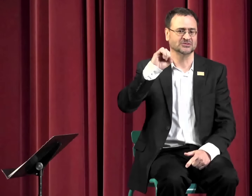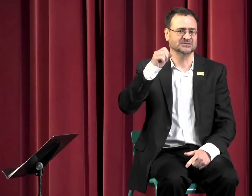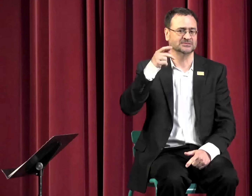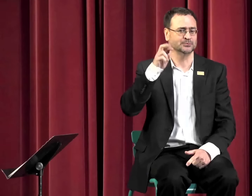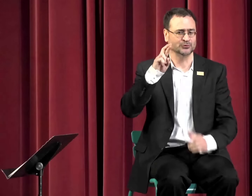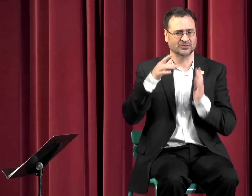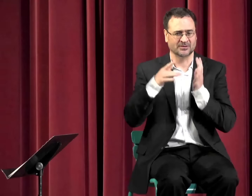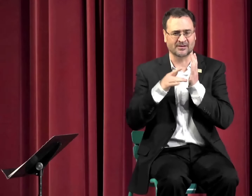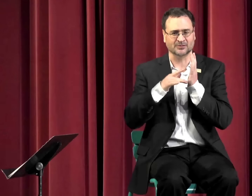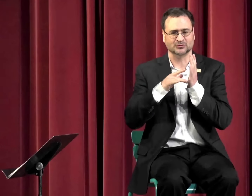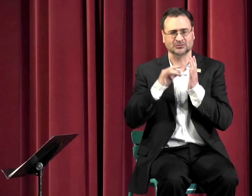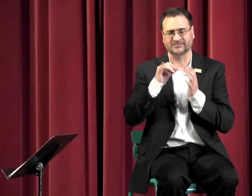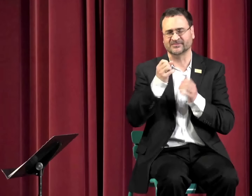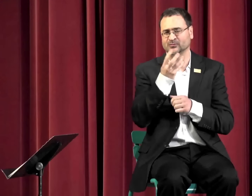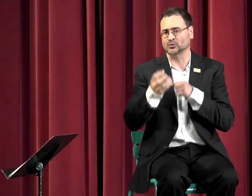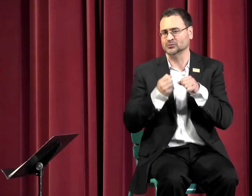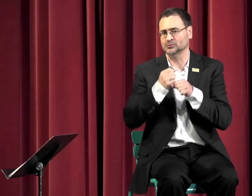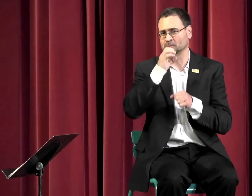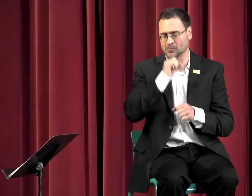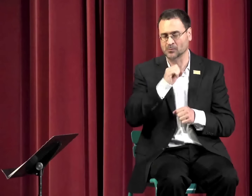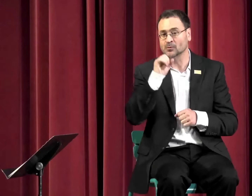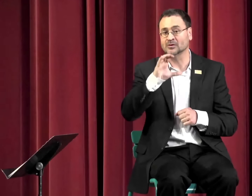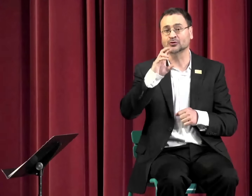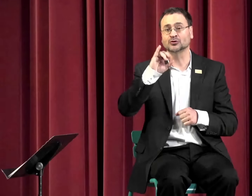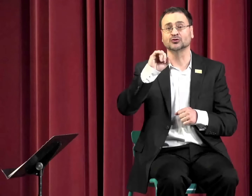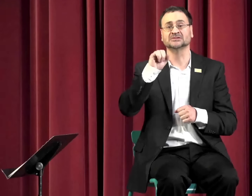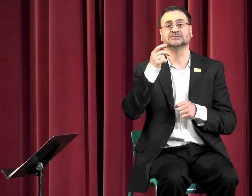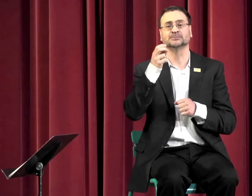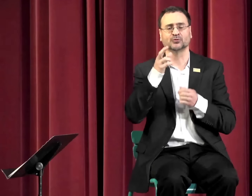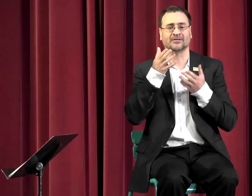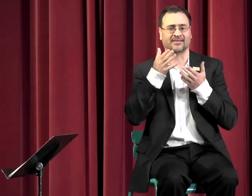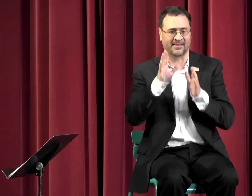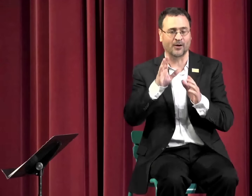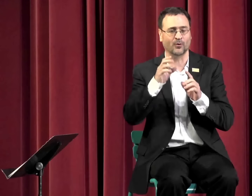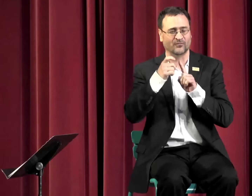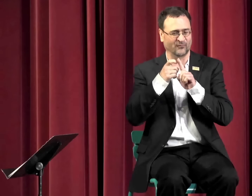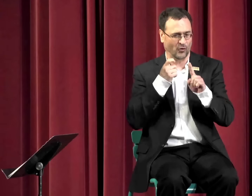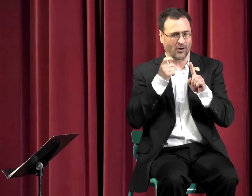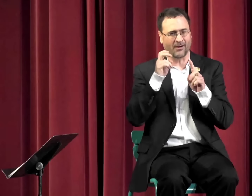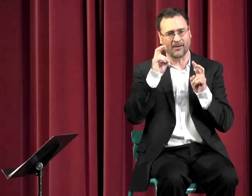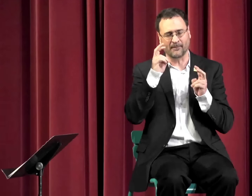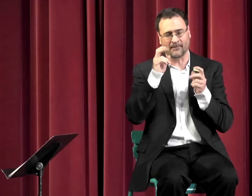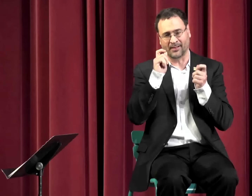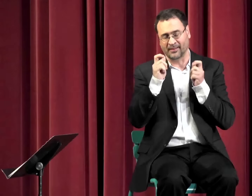CRISPR technology are a few years old now and CRISPR allows the gene editing to